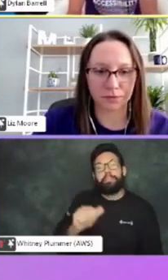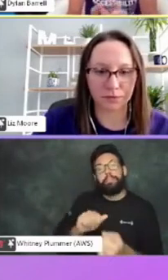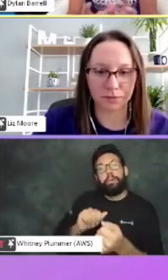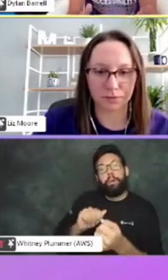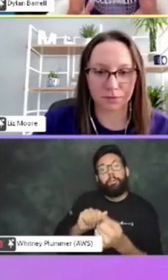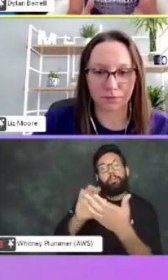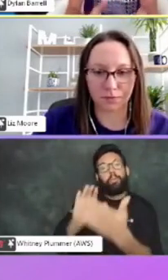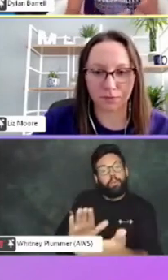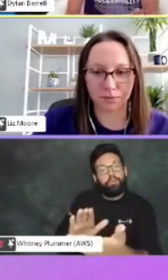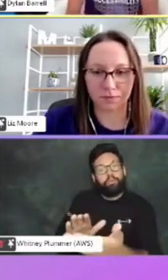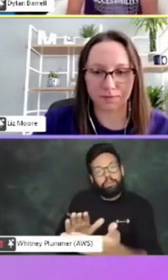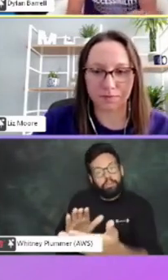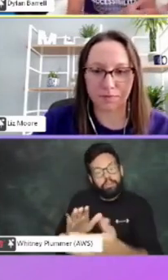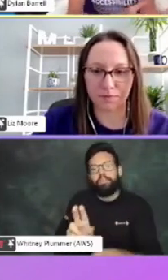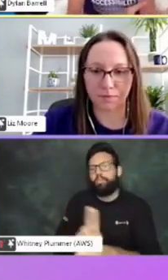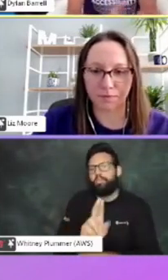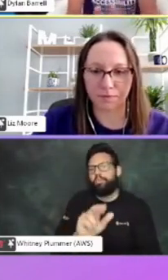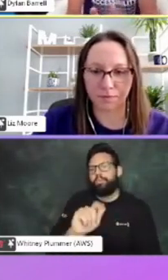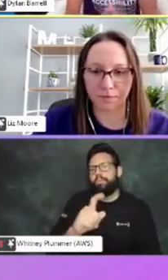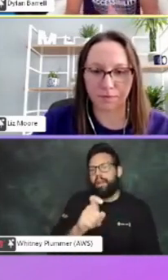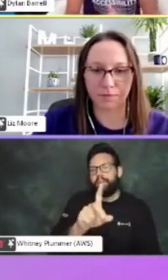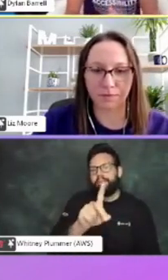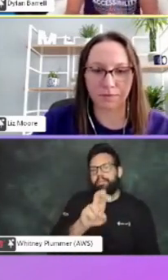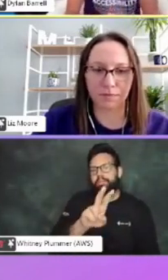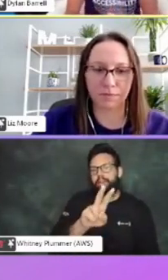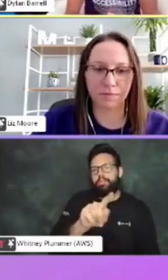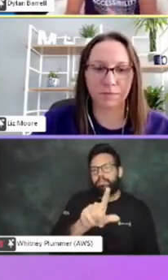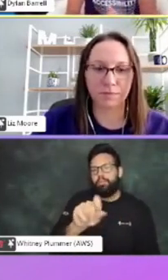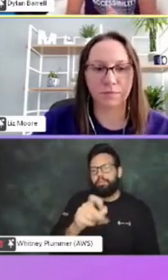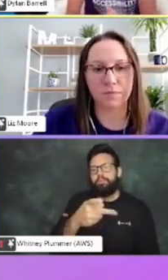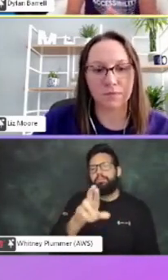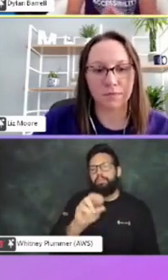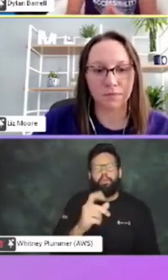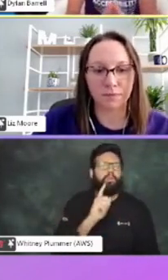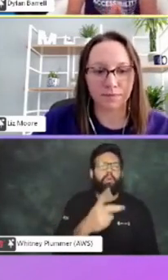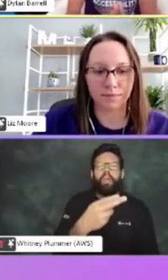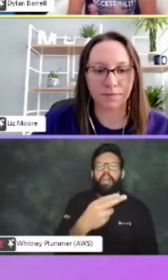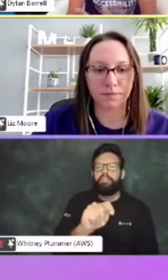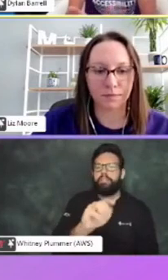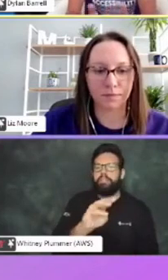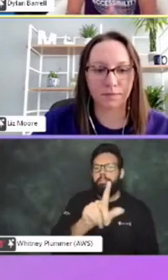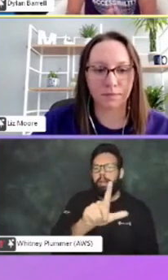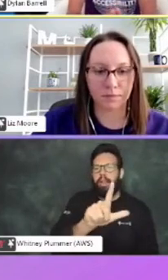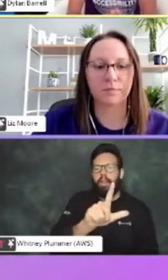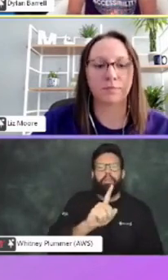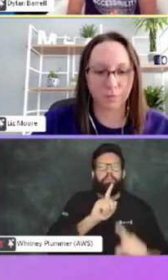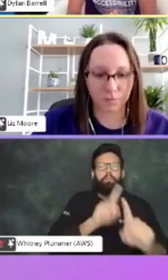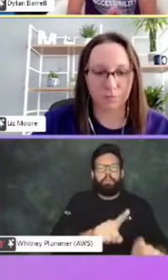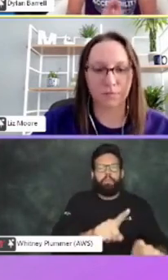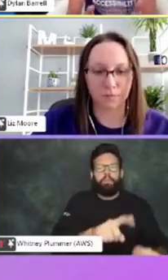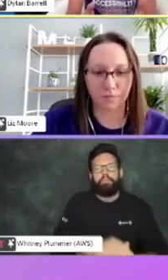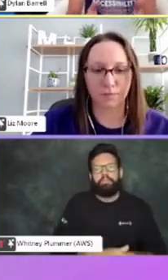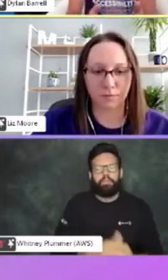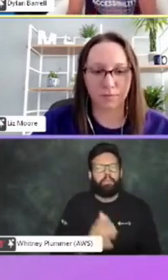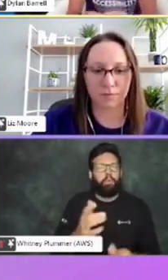is to use axe DevTools Pro to find the 84% of the issues that you can find with that,